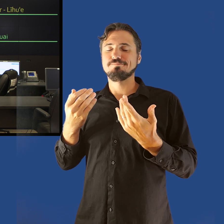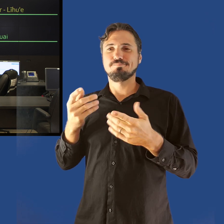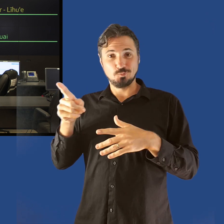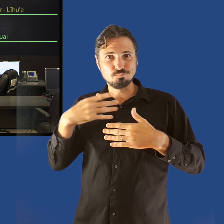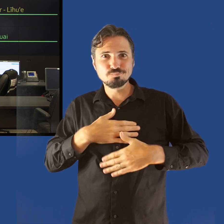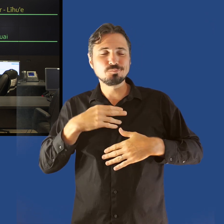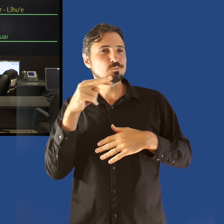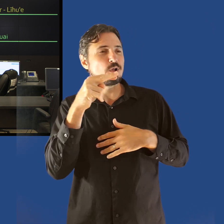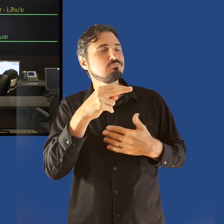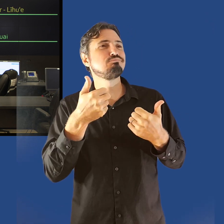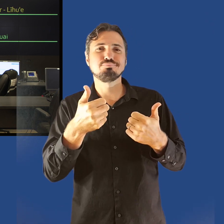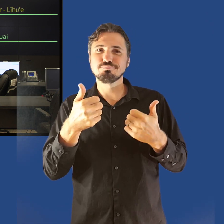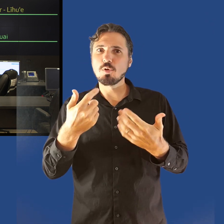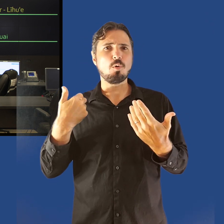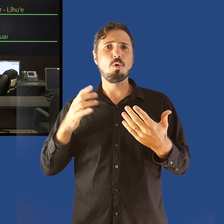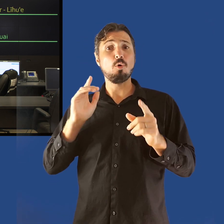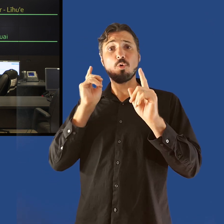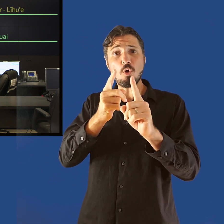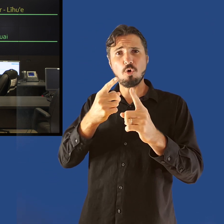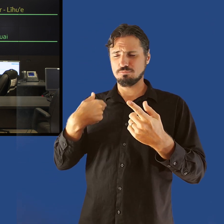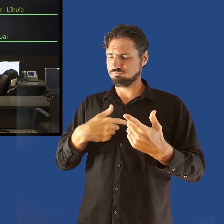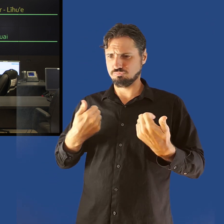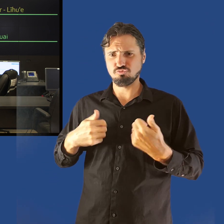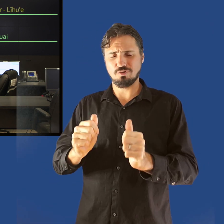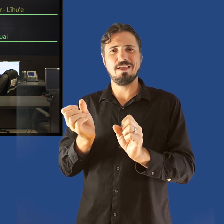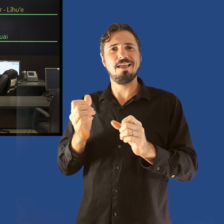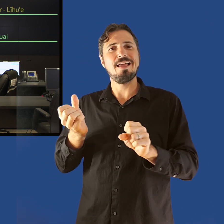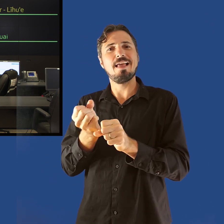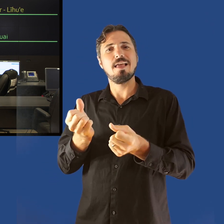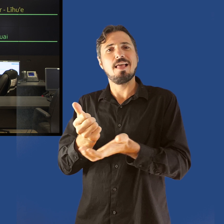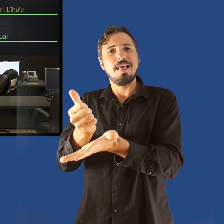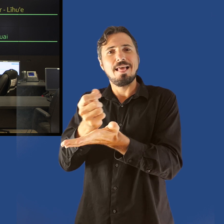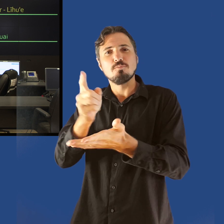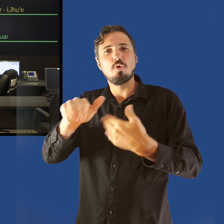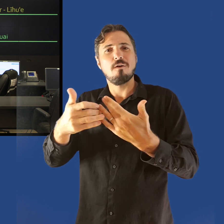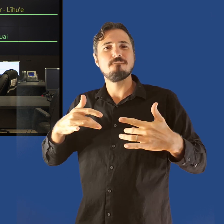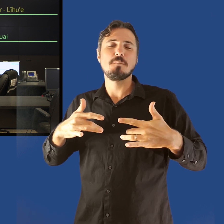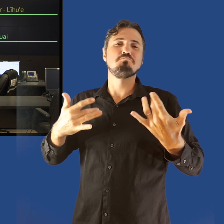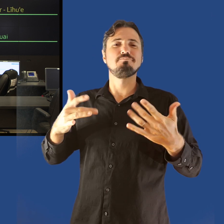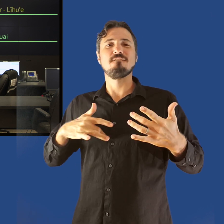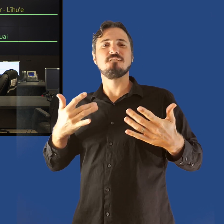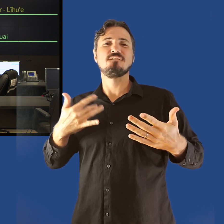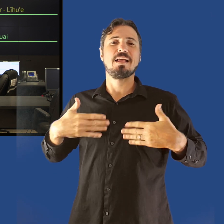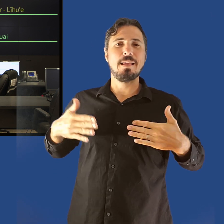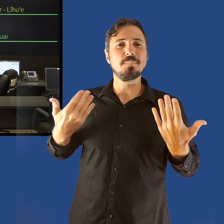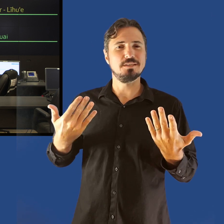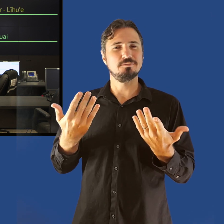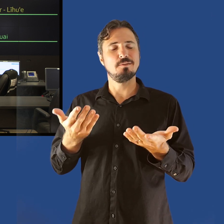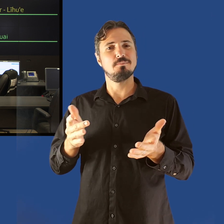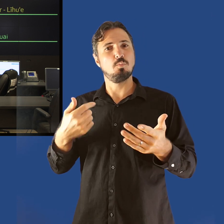and to emphasize that each and every one of us plays an important role in combatting COVID-19 just by staying home.